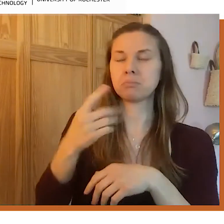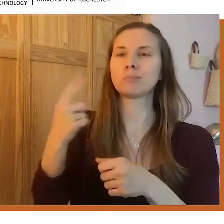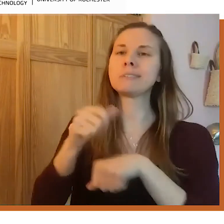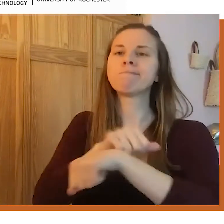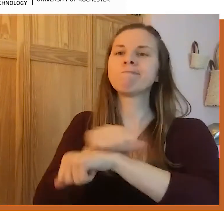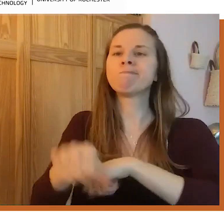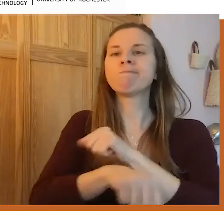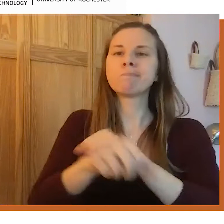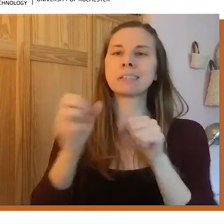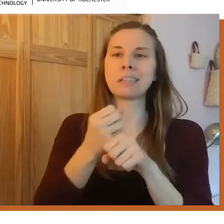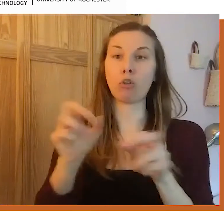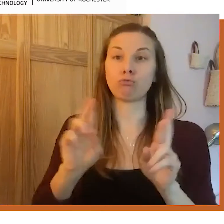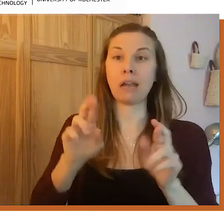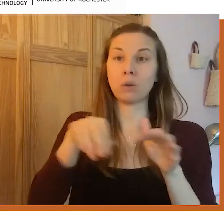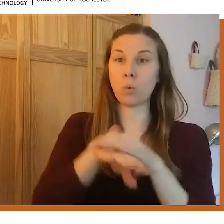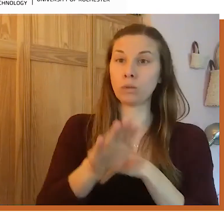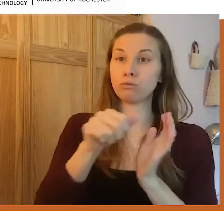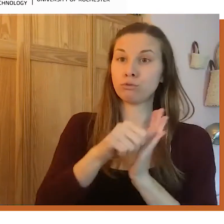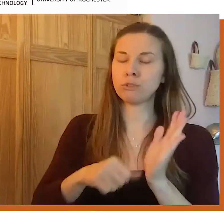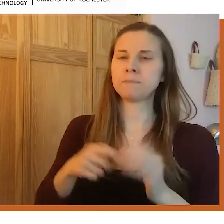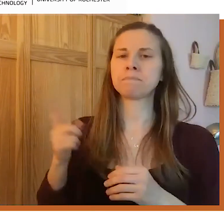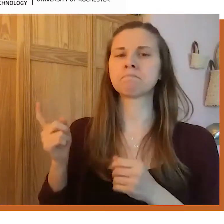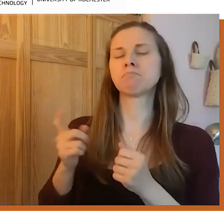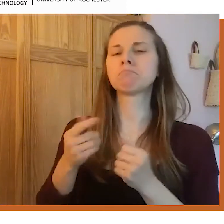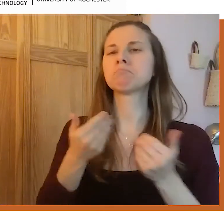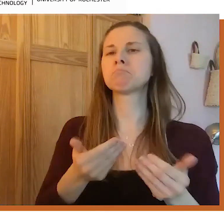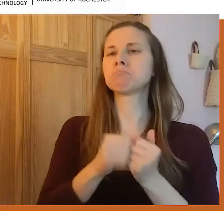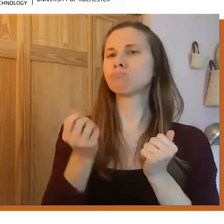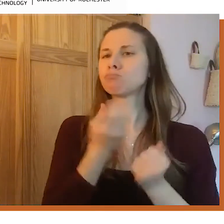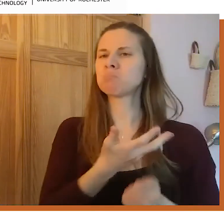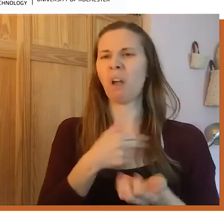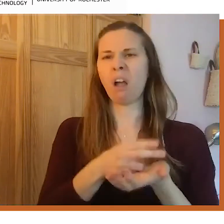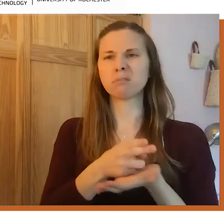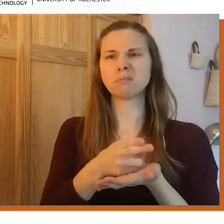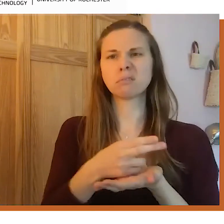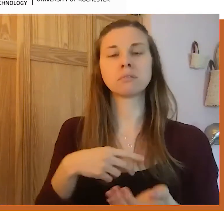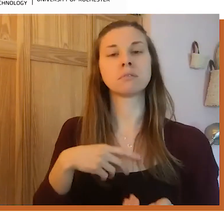we were scrubbing in together to get ready to go into the OR, and they pulled me aside and said,